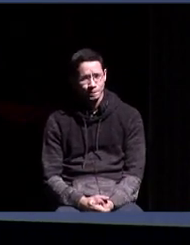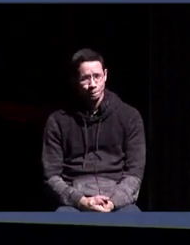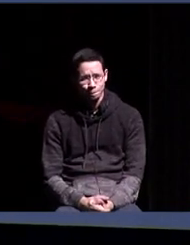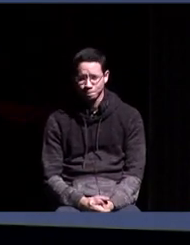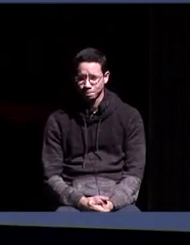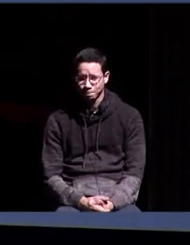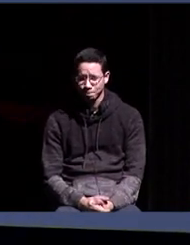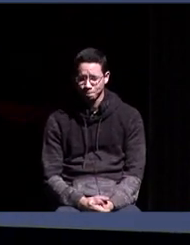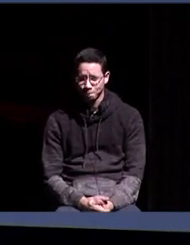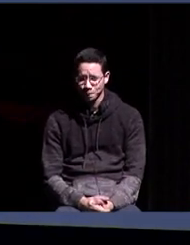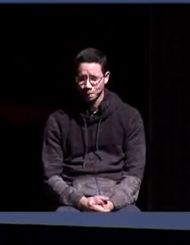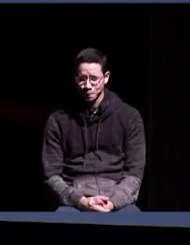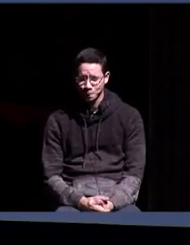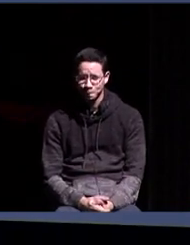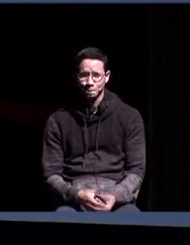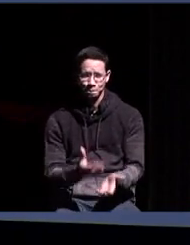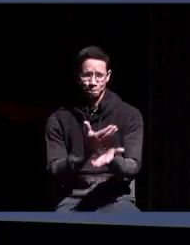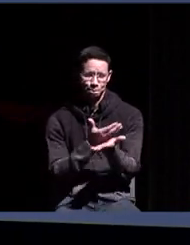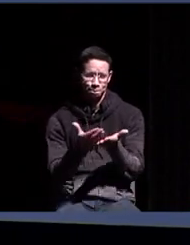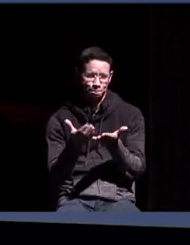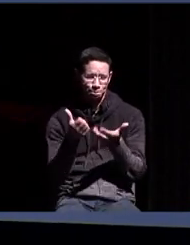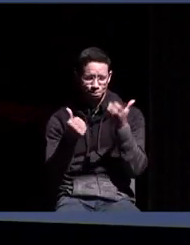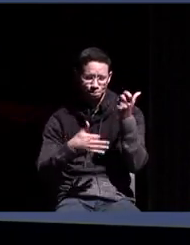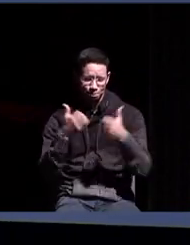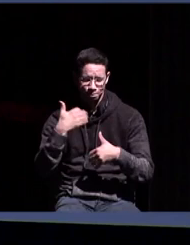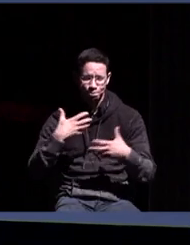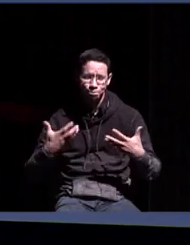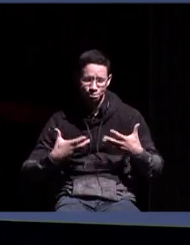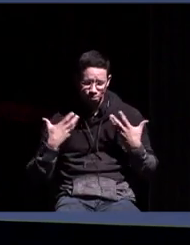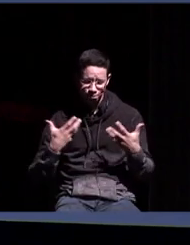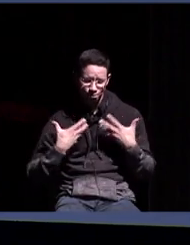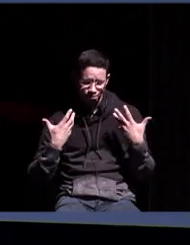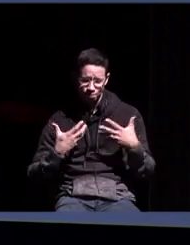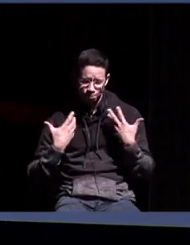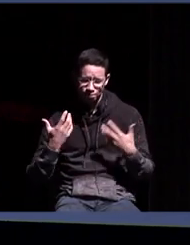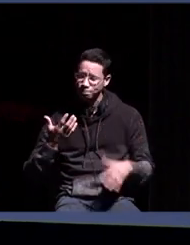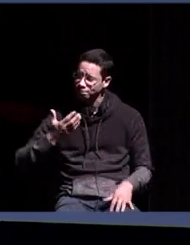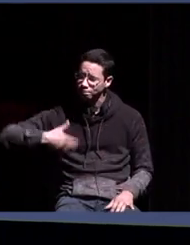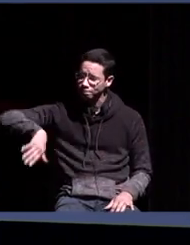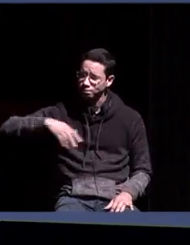I’d like to first tell you of the joy for us four to be here.